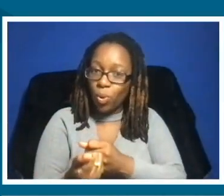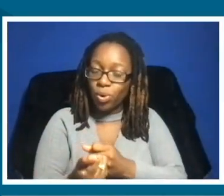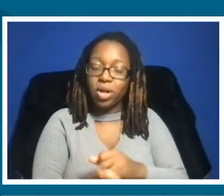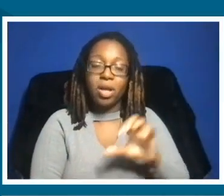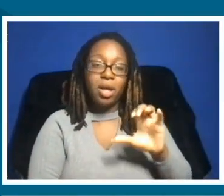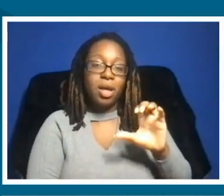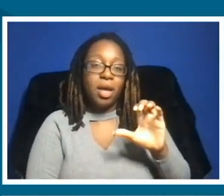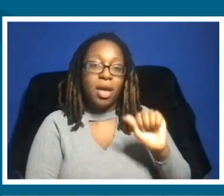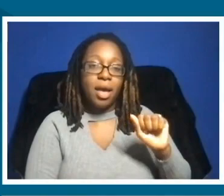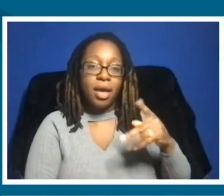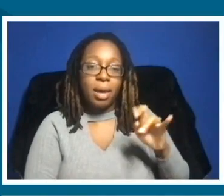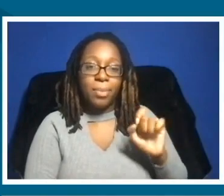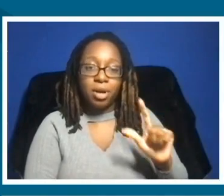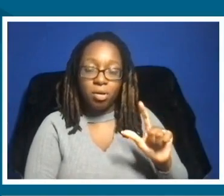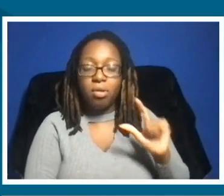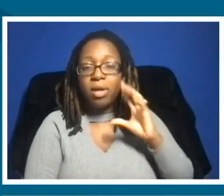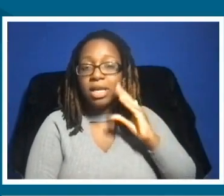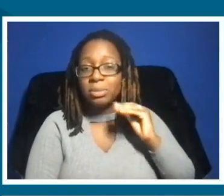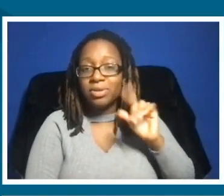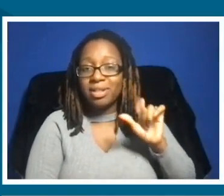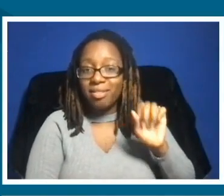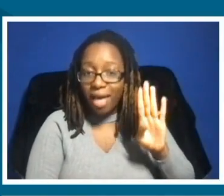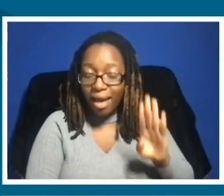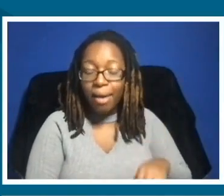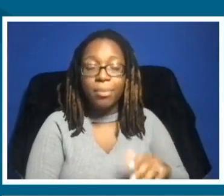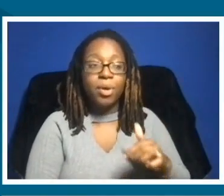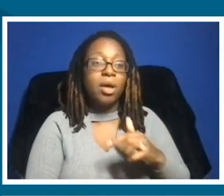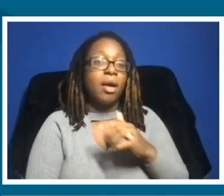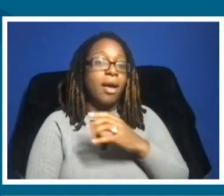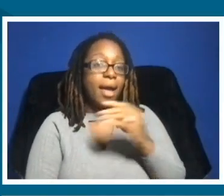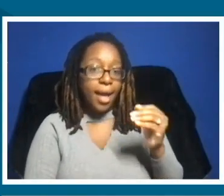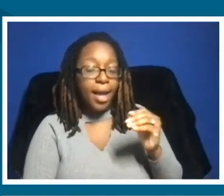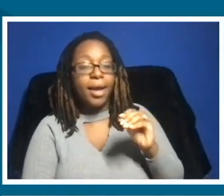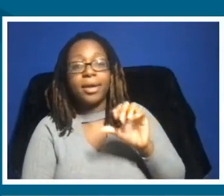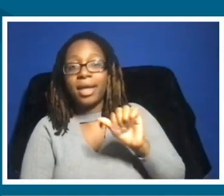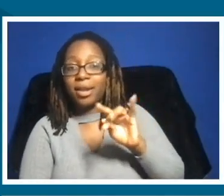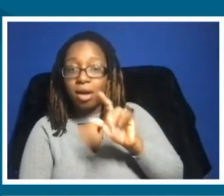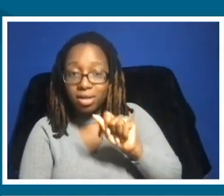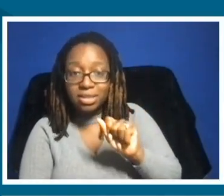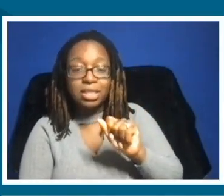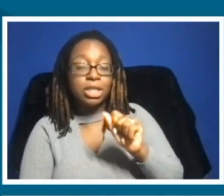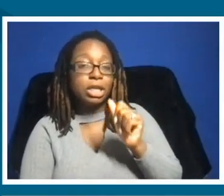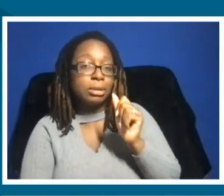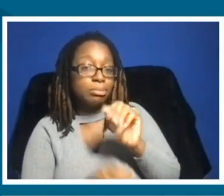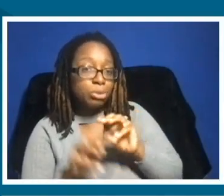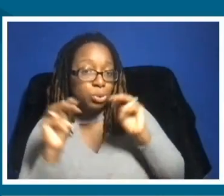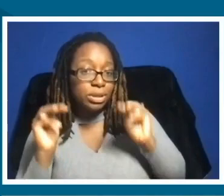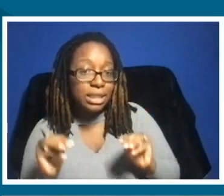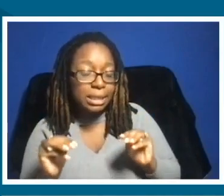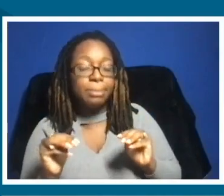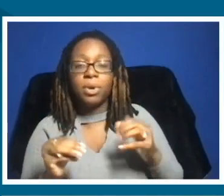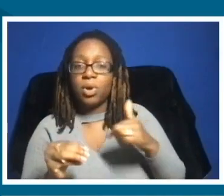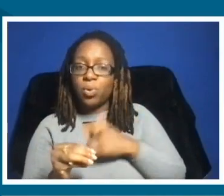and the anacostia community museum we linked up to try to answer these questions together not just in theory